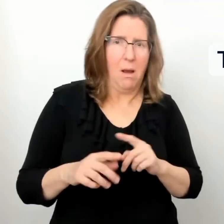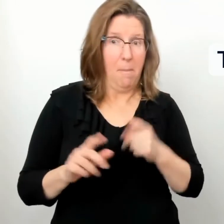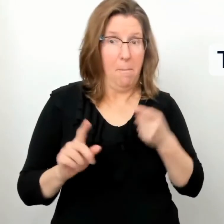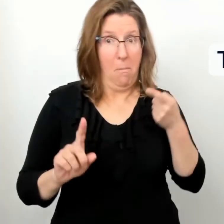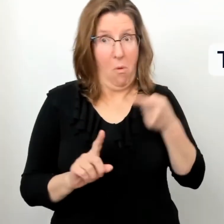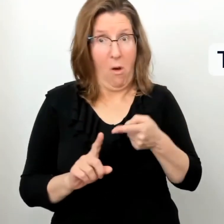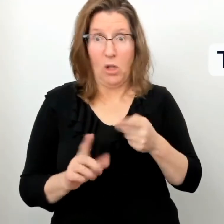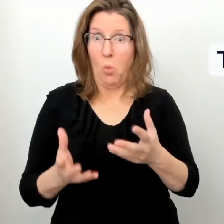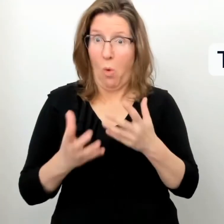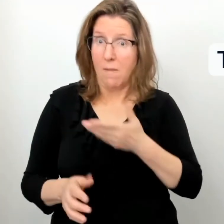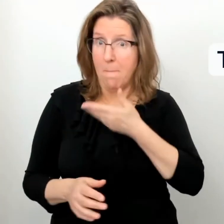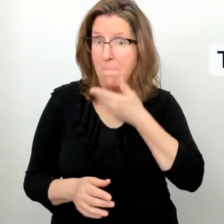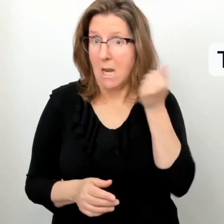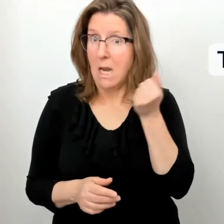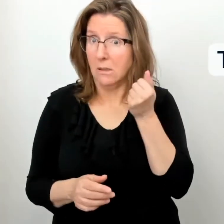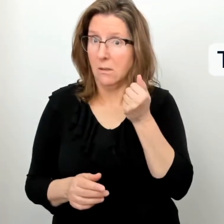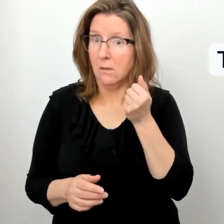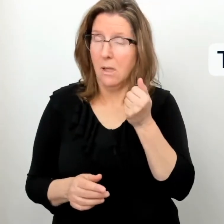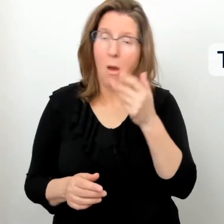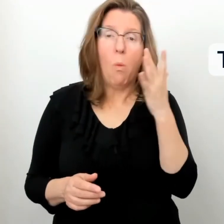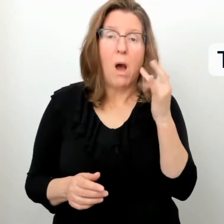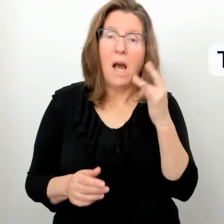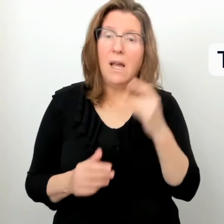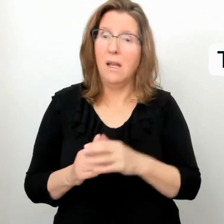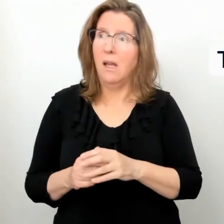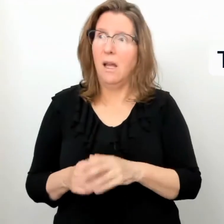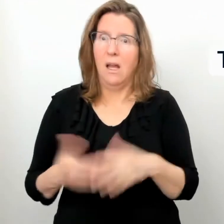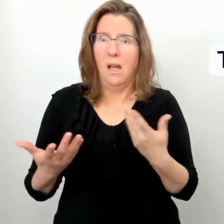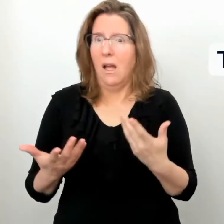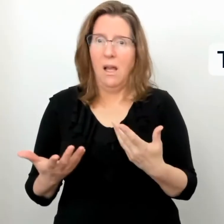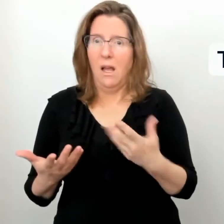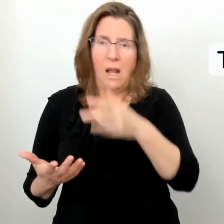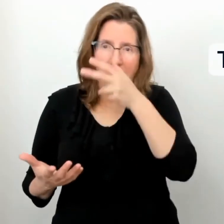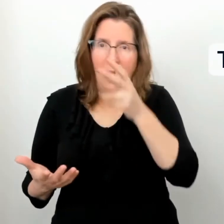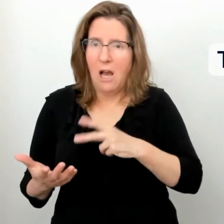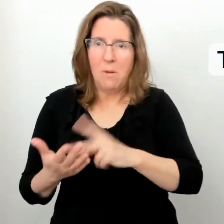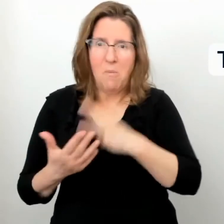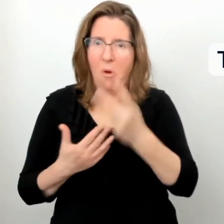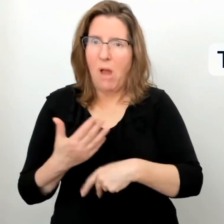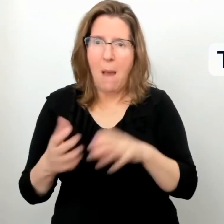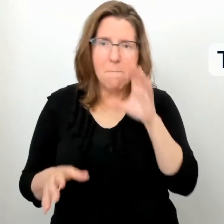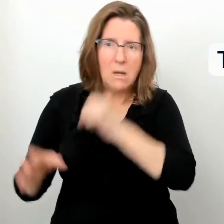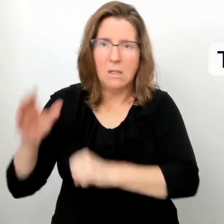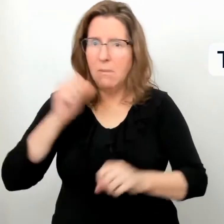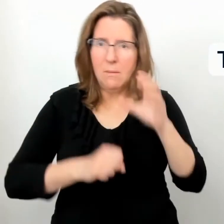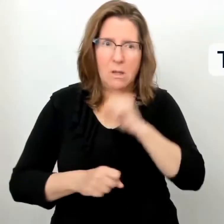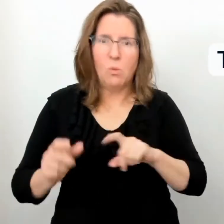The point is you don't want the students to become frustrated because the software is making mistakes or dropping content.